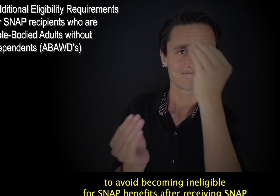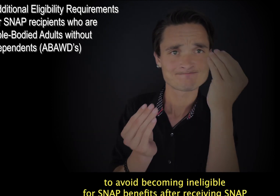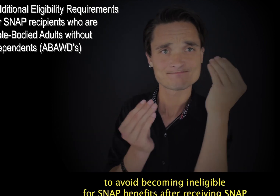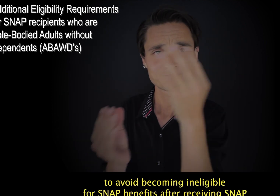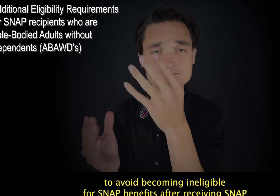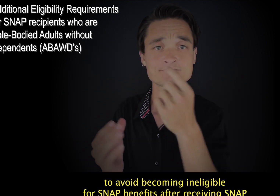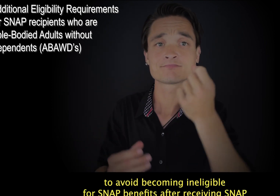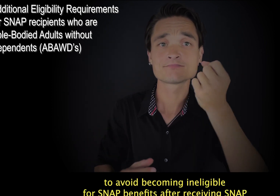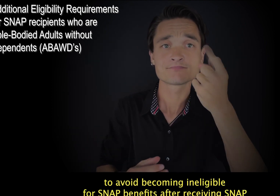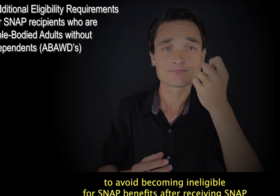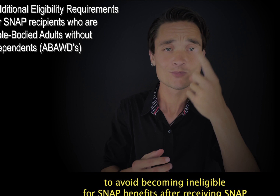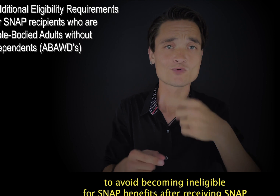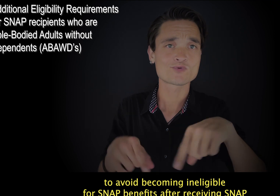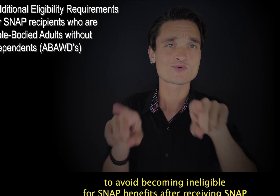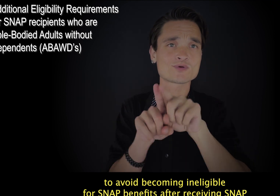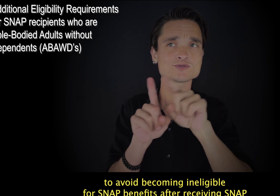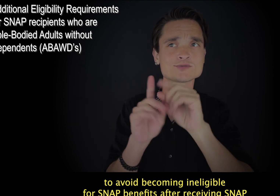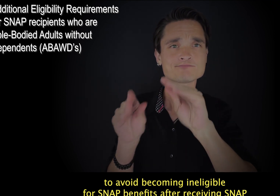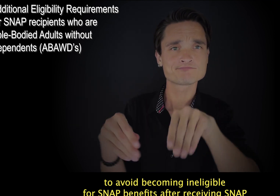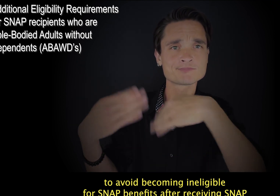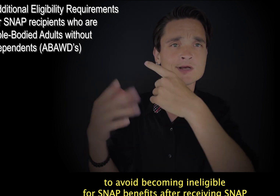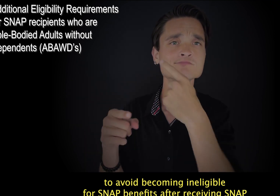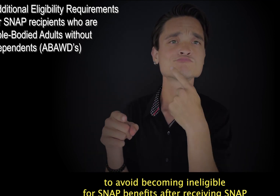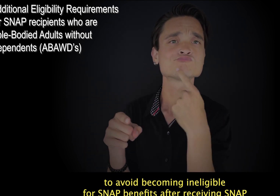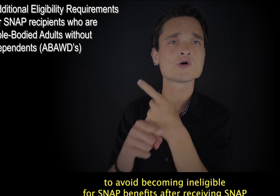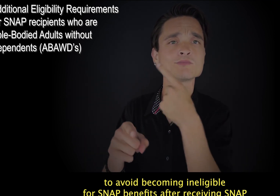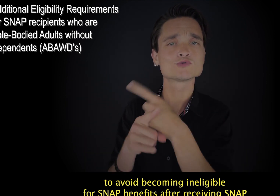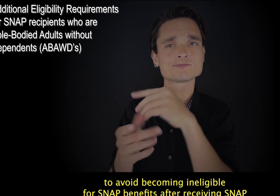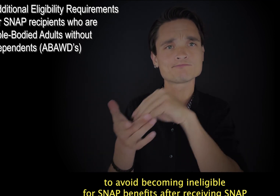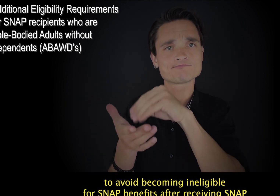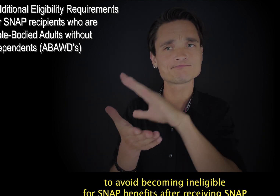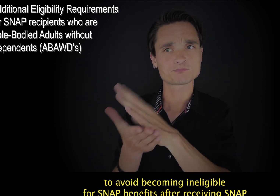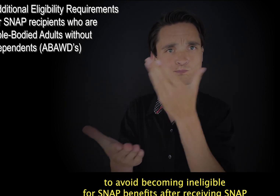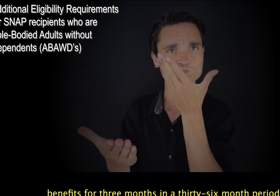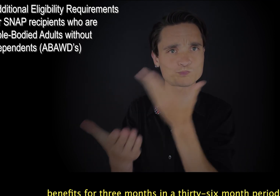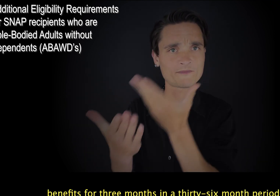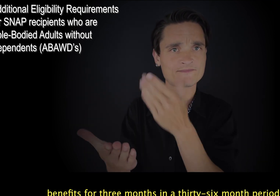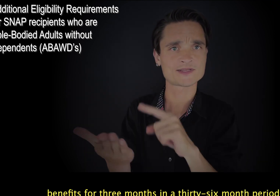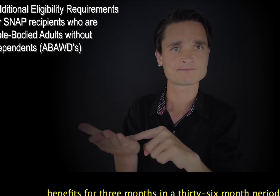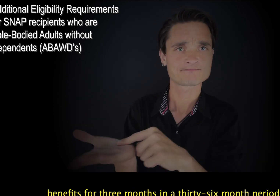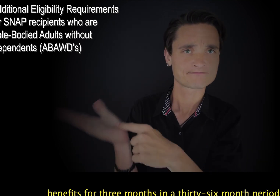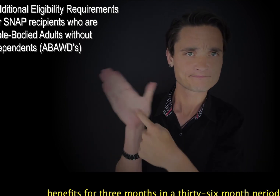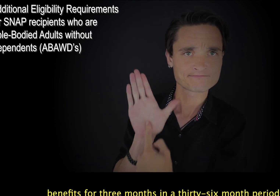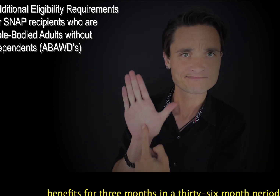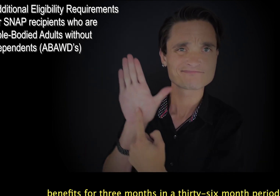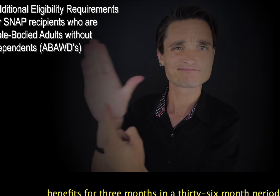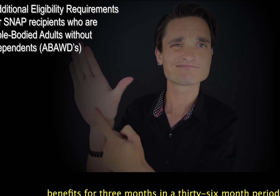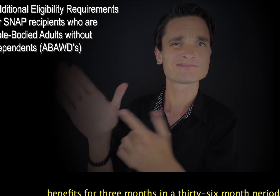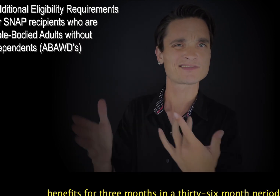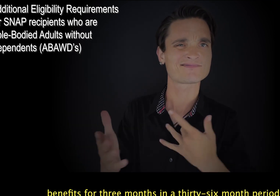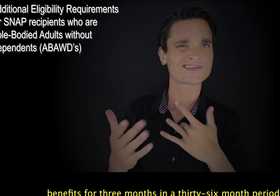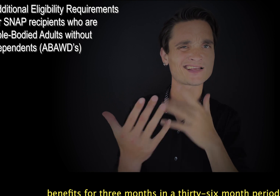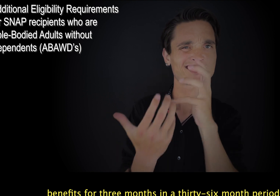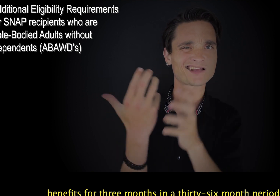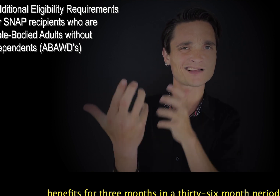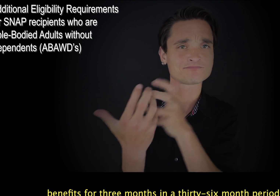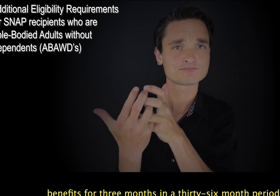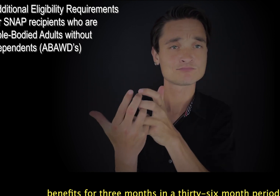to avoid becoming ineligible for SNAP benefits after receiving SNAP benefits for three months in a thirty-six month period.